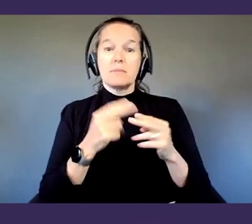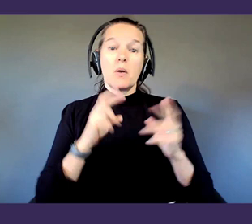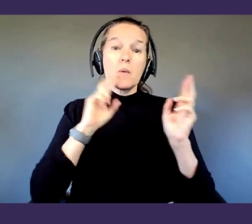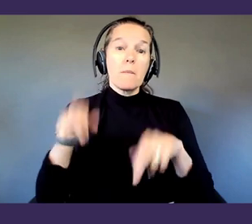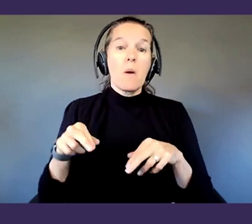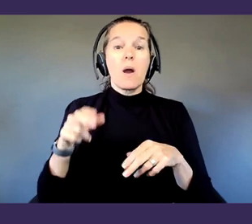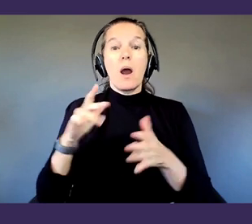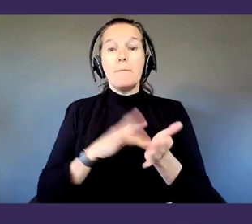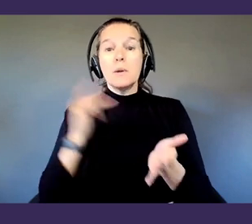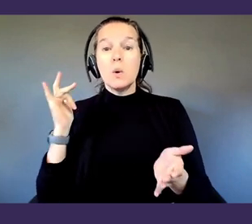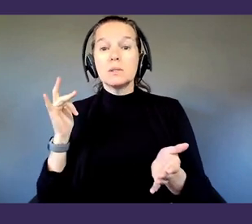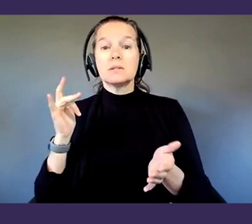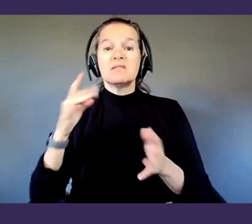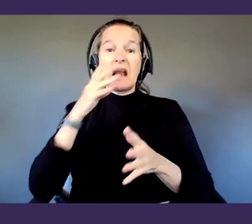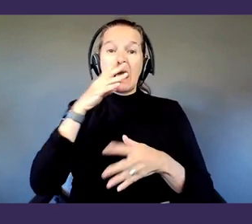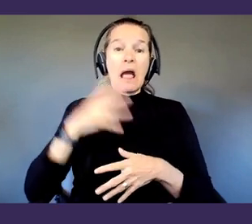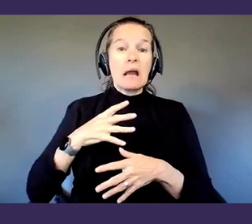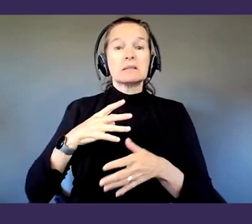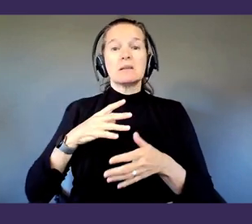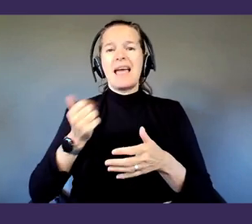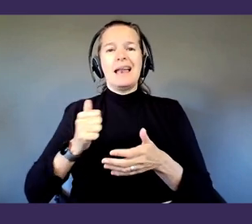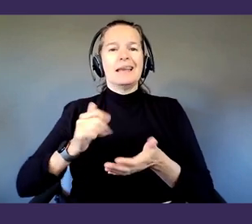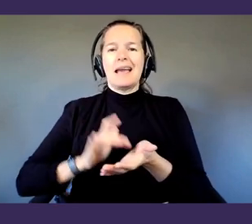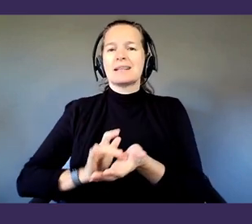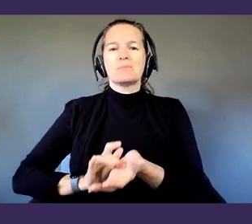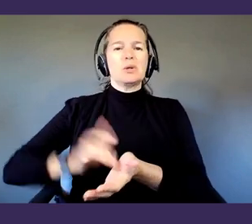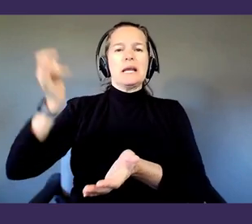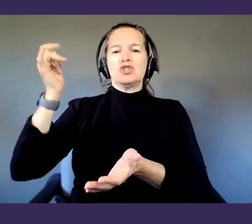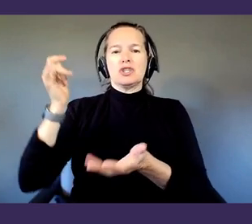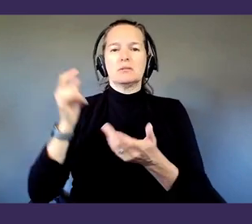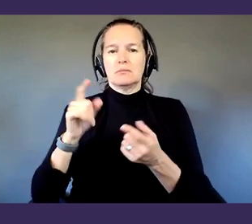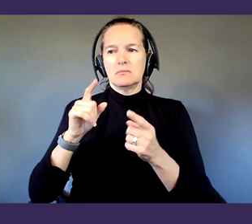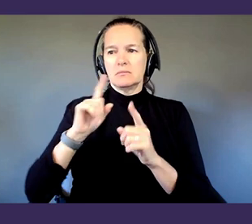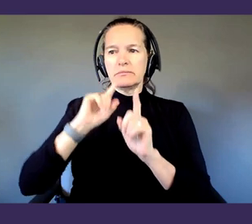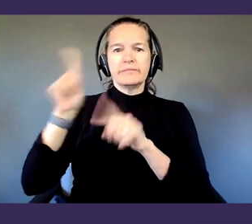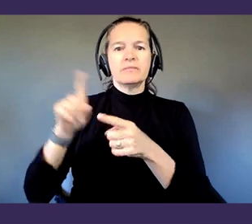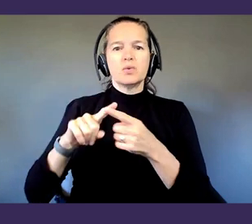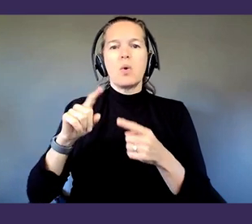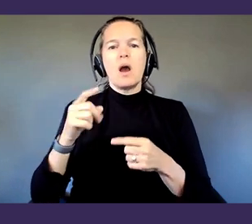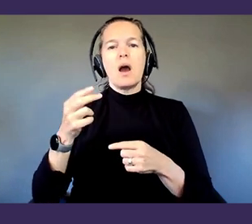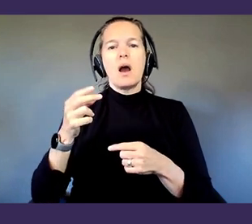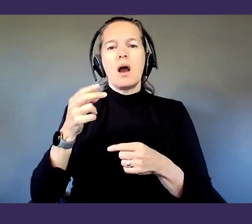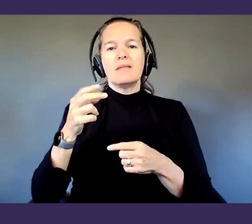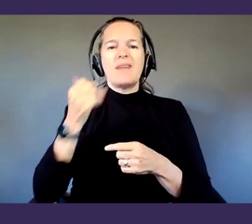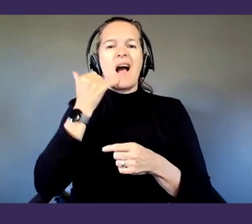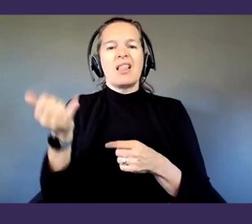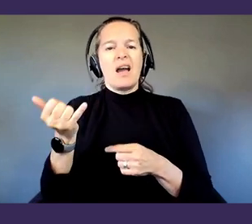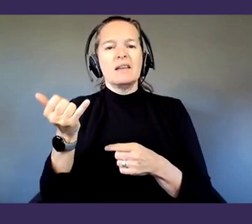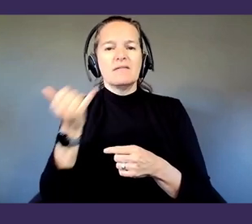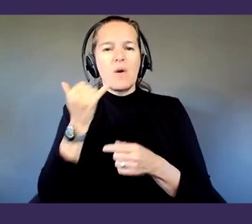exploitation to the abuse hotline. And it allows individuals with disabilities to,